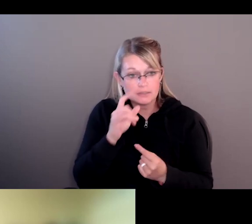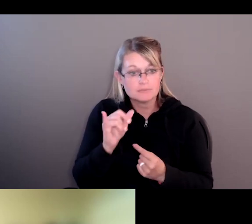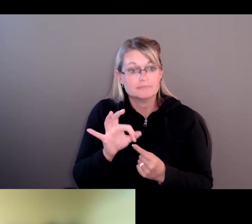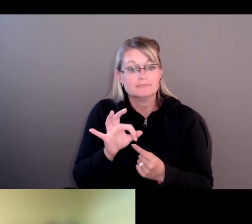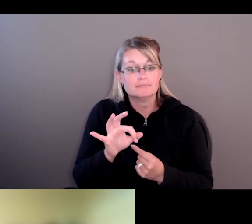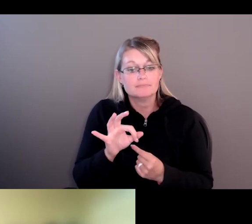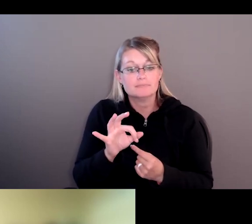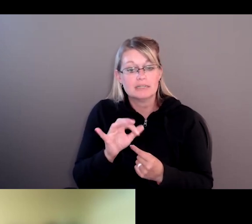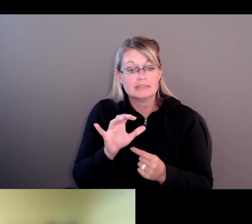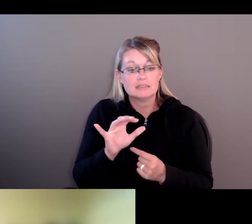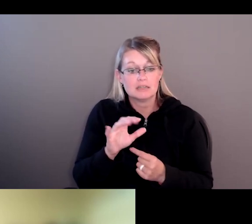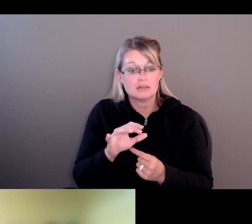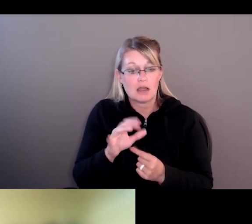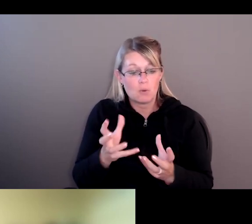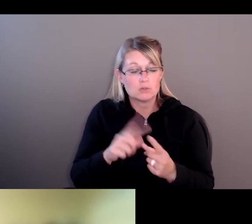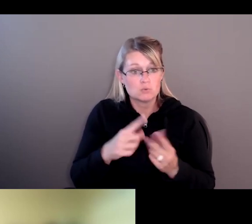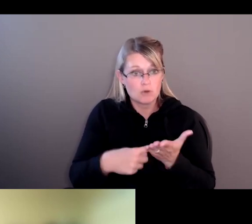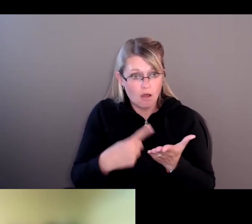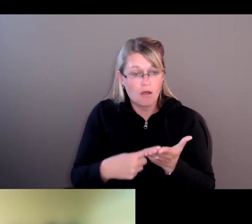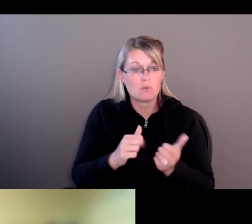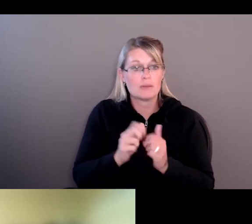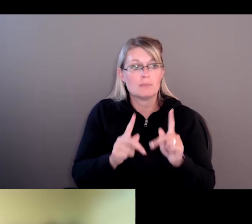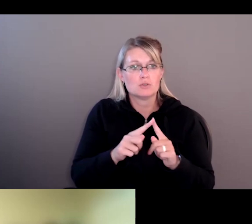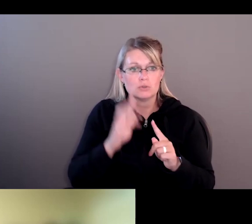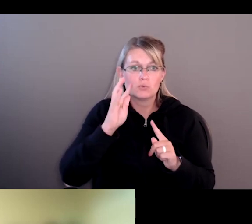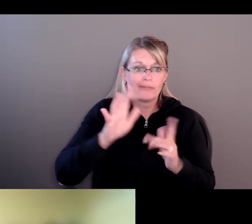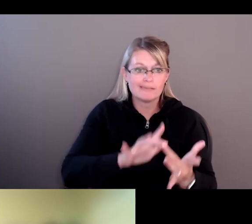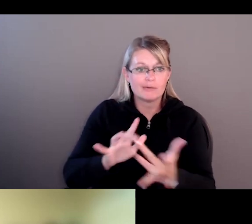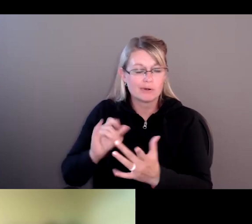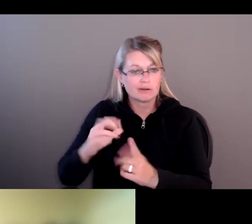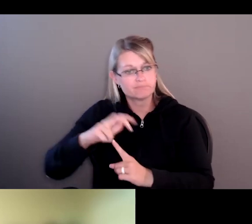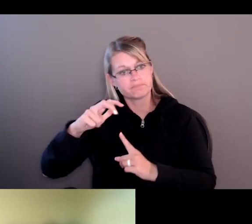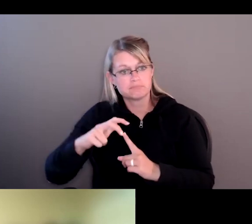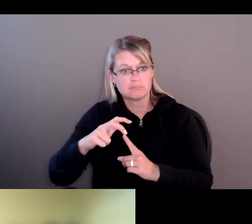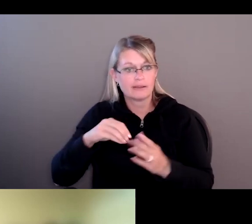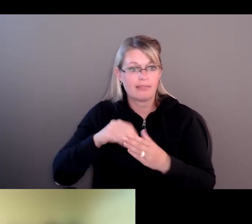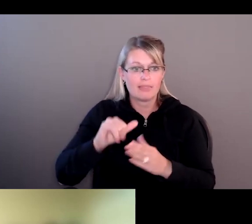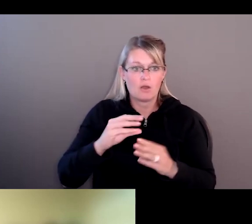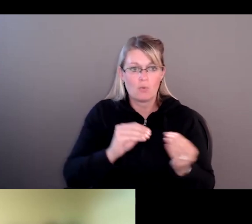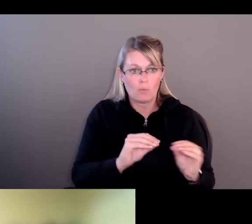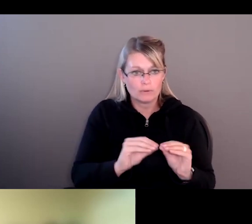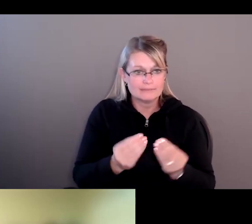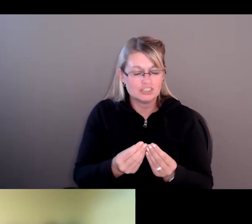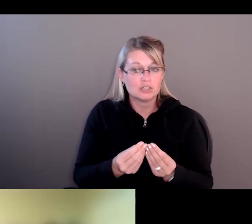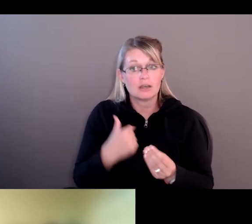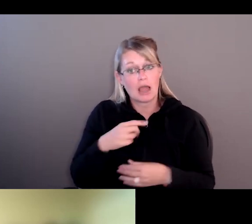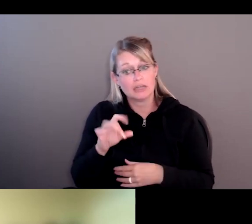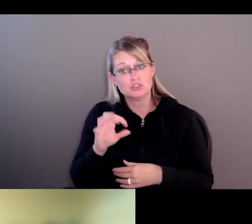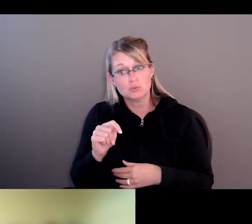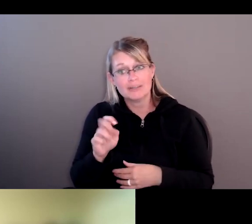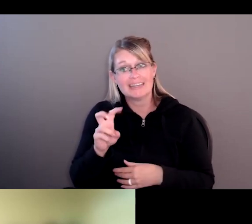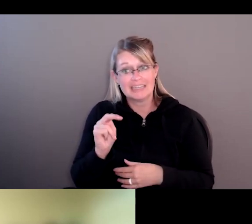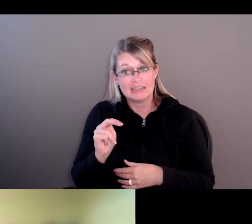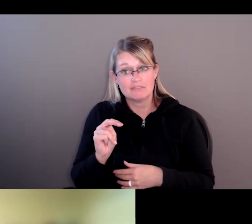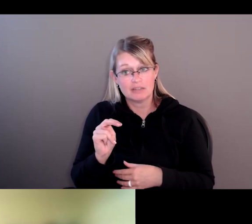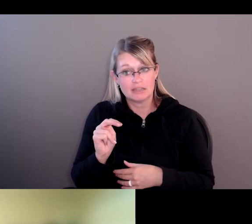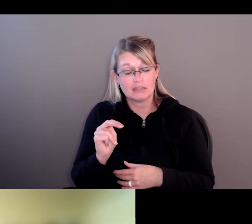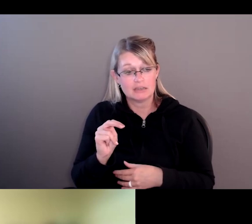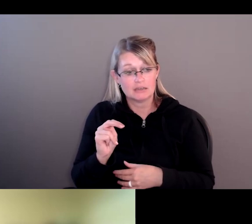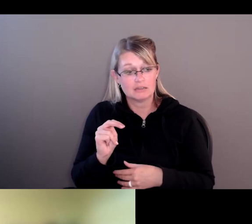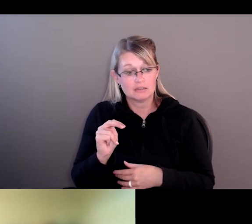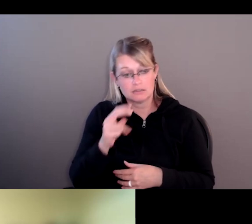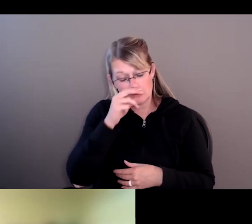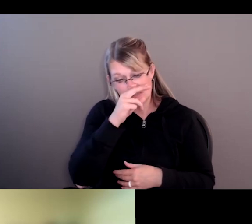about building a network of champions within the organization. And I do it even though even